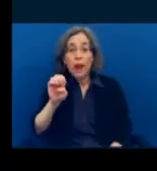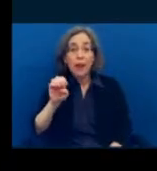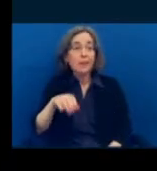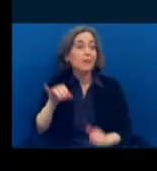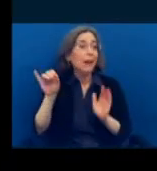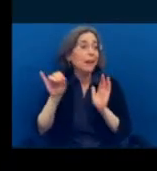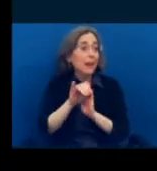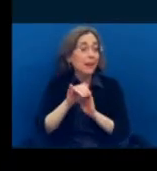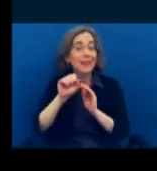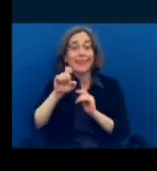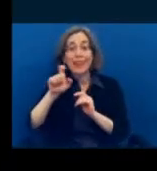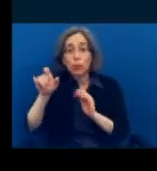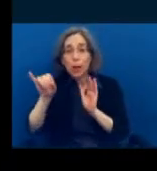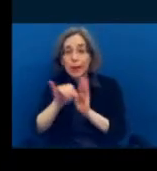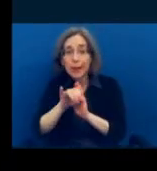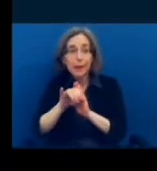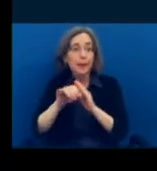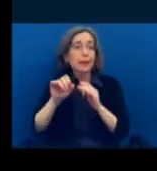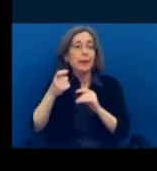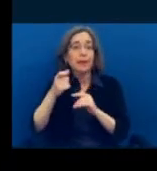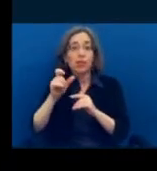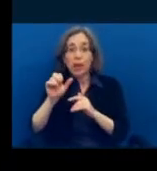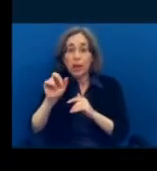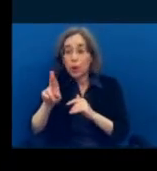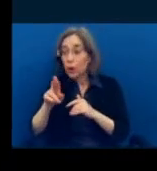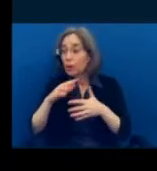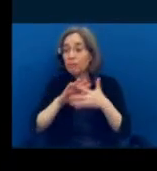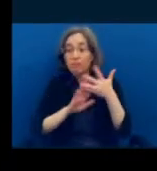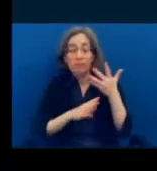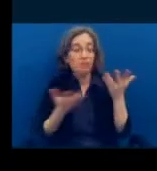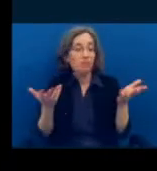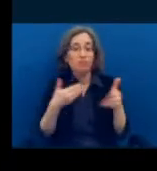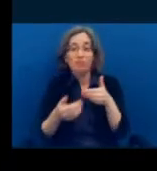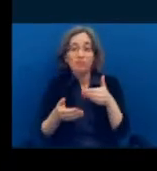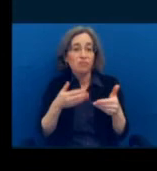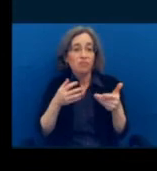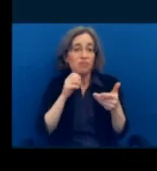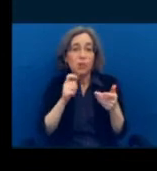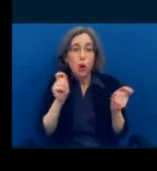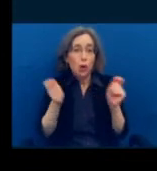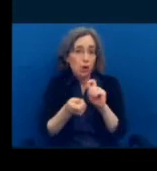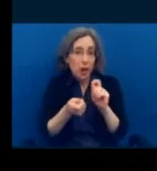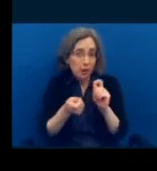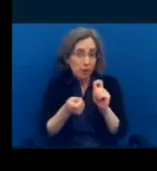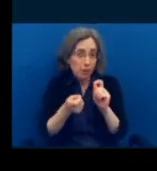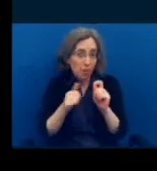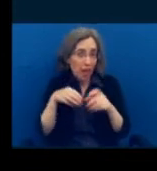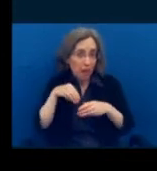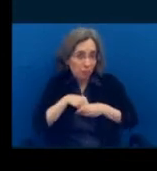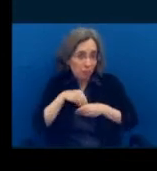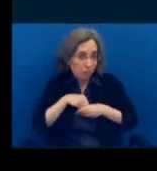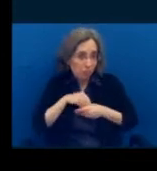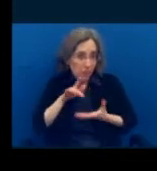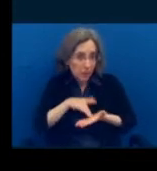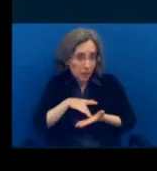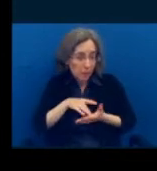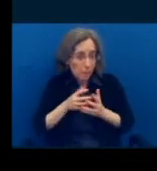HOOD OR CHANGE IN OGBONNIA OKORONKWOIPATION BUT AS I POINTED OUT TO THE PERSON WHO